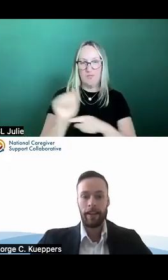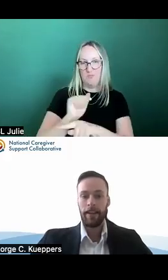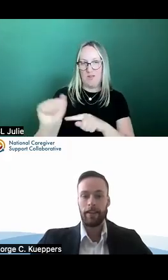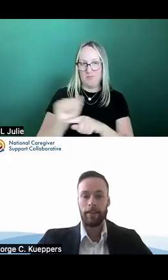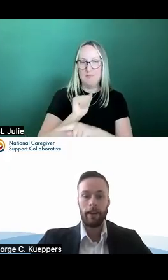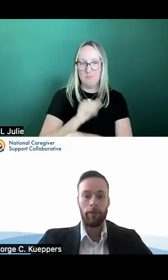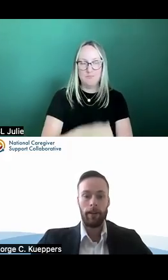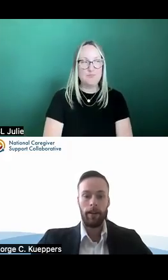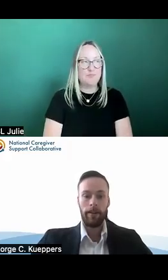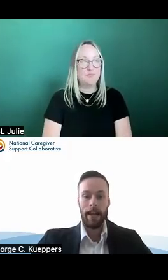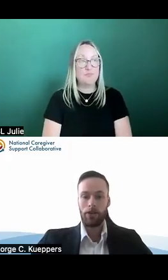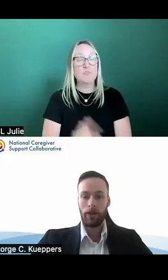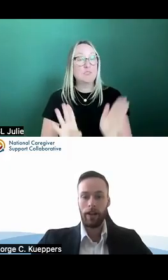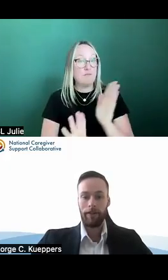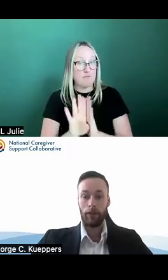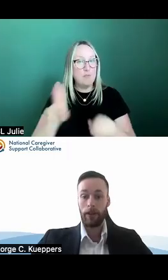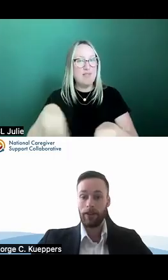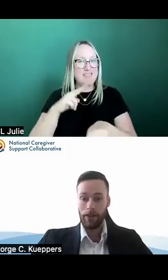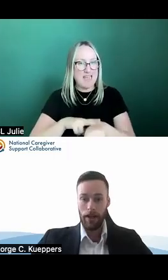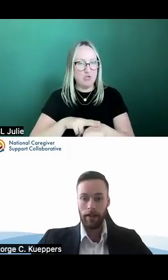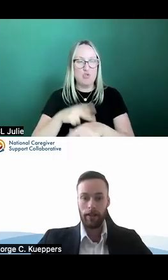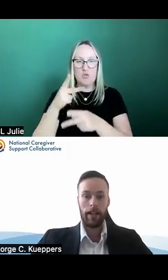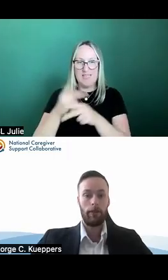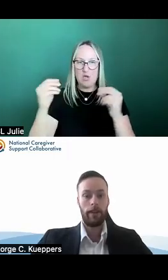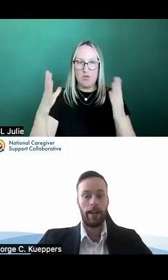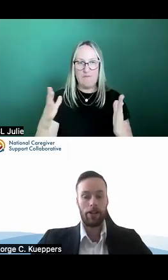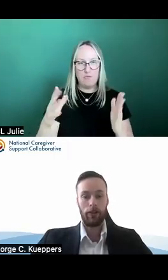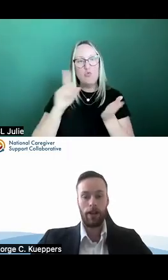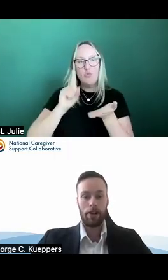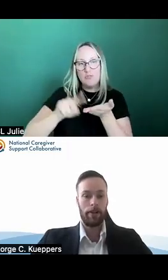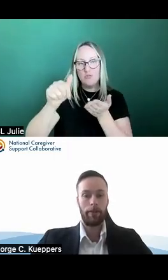Second, develop a national caregiving research agenda aligned with the National Strategy to